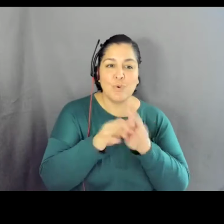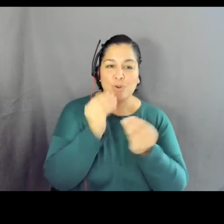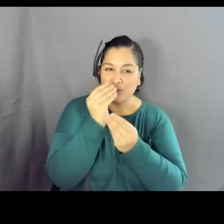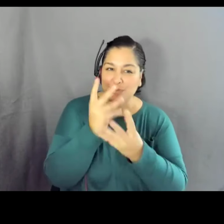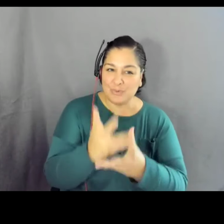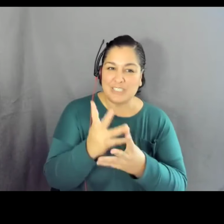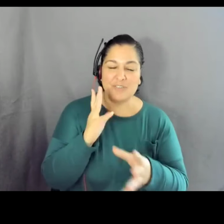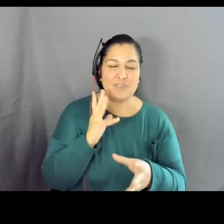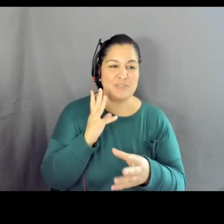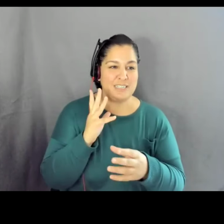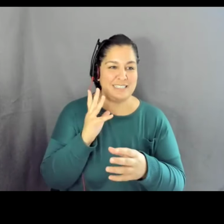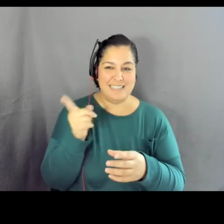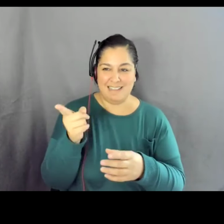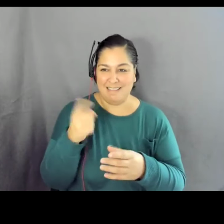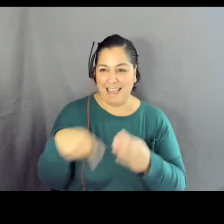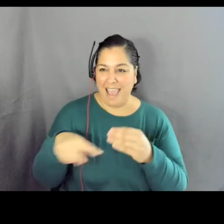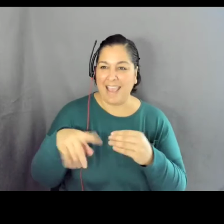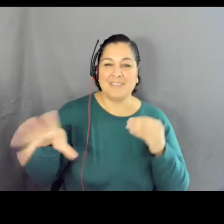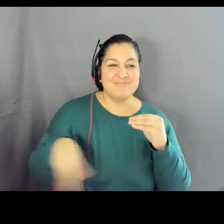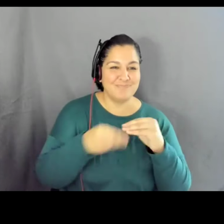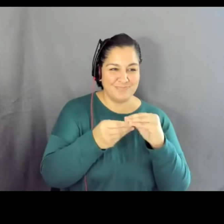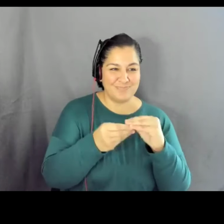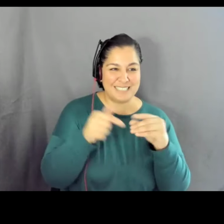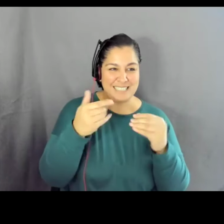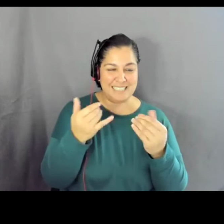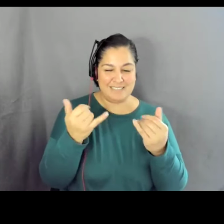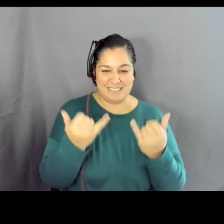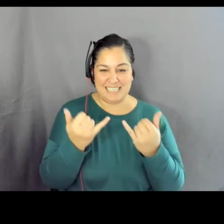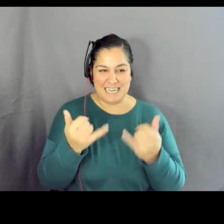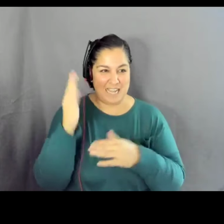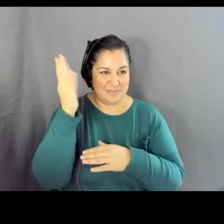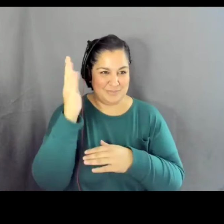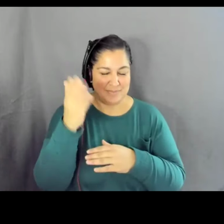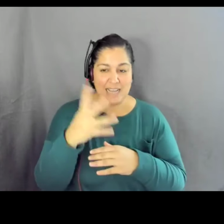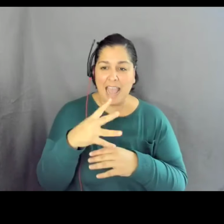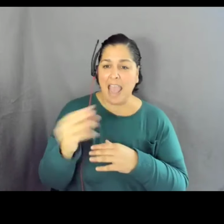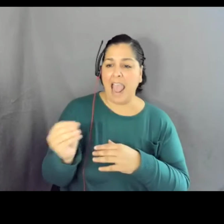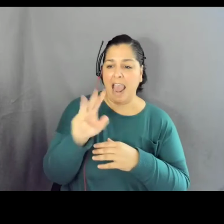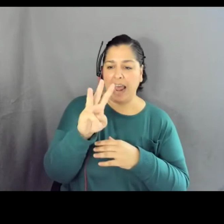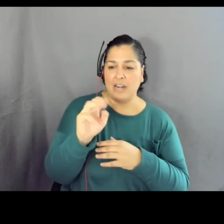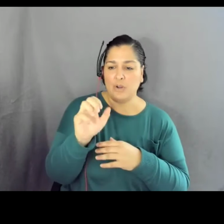I would also like to extend a special thank you to The Walder Foundation for their generous support of this Artist Lab.